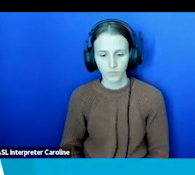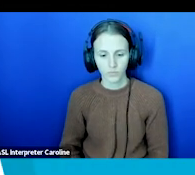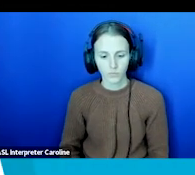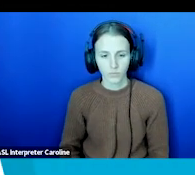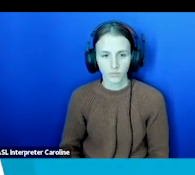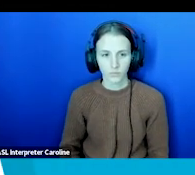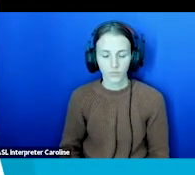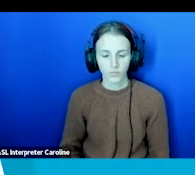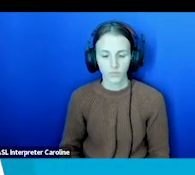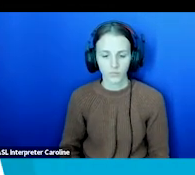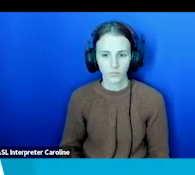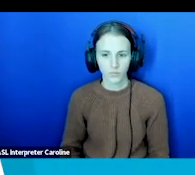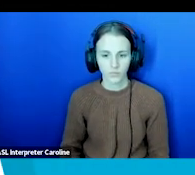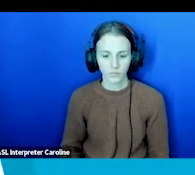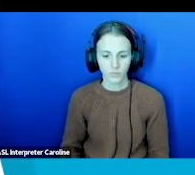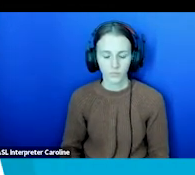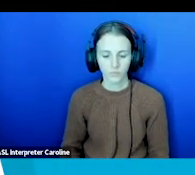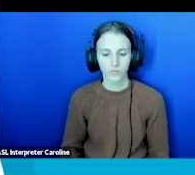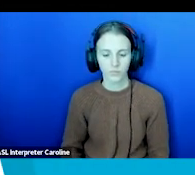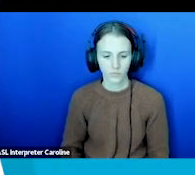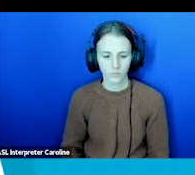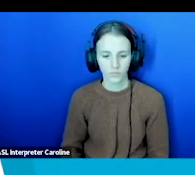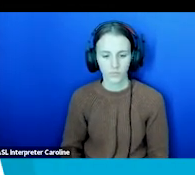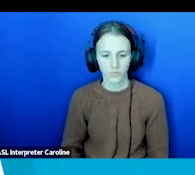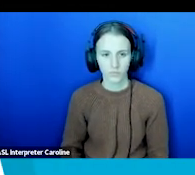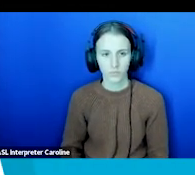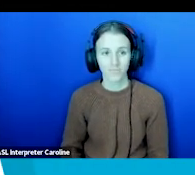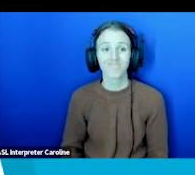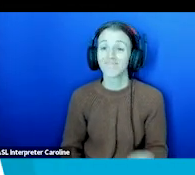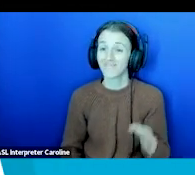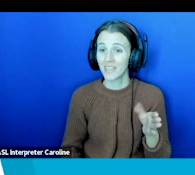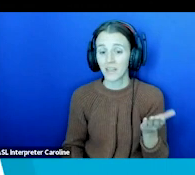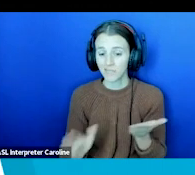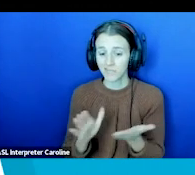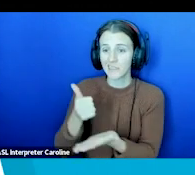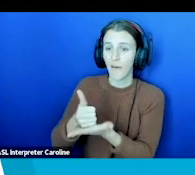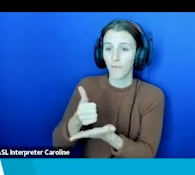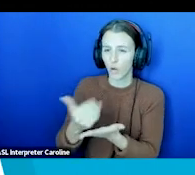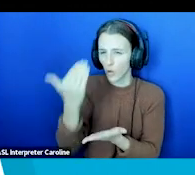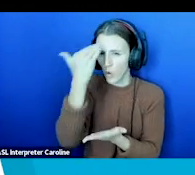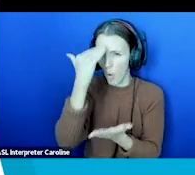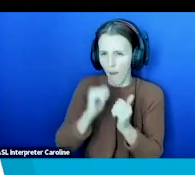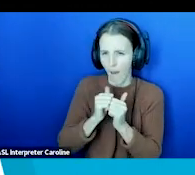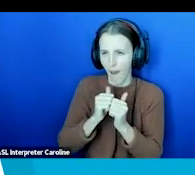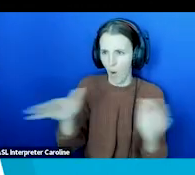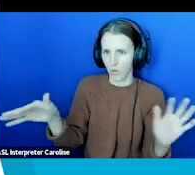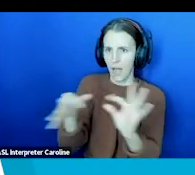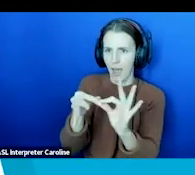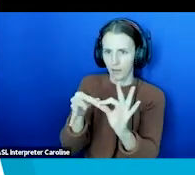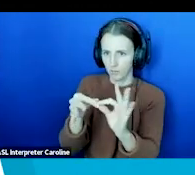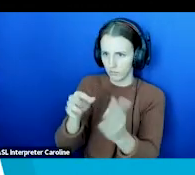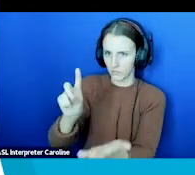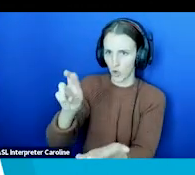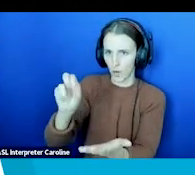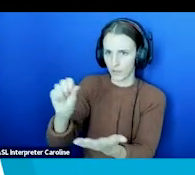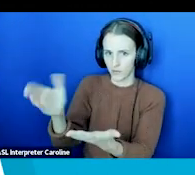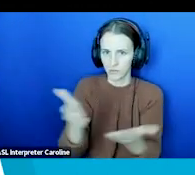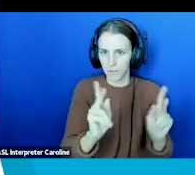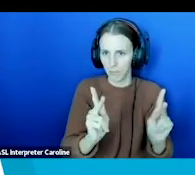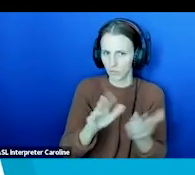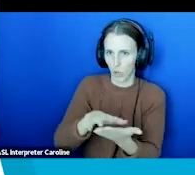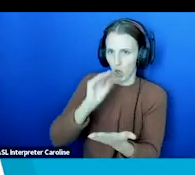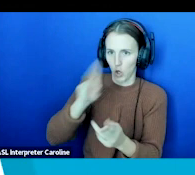VOCATIONAL EVALUATIONS AND PROVIDE INDEPENDENT LIVING SUPPORT.